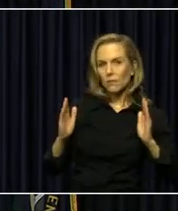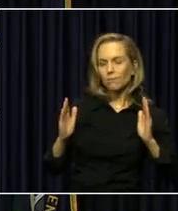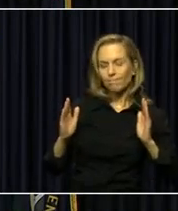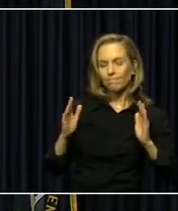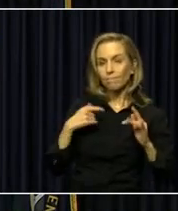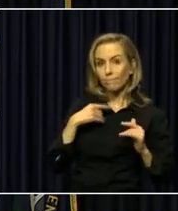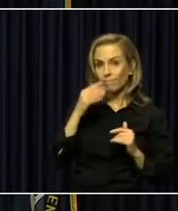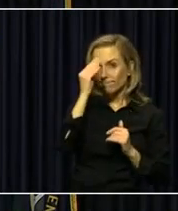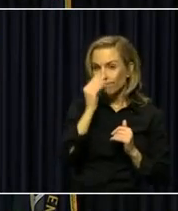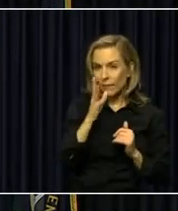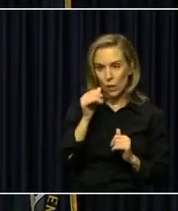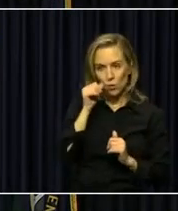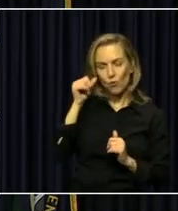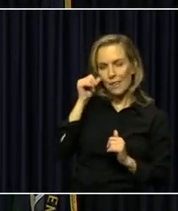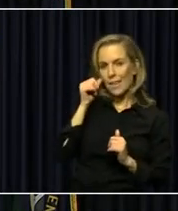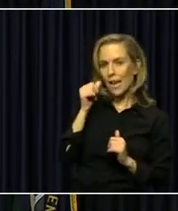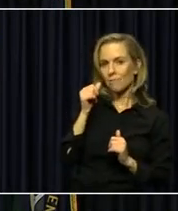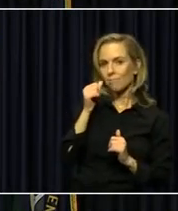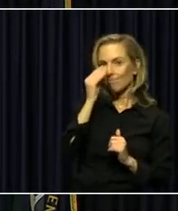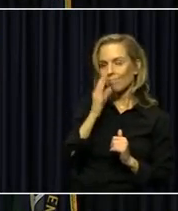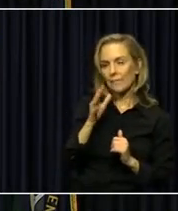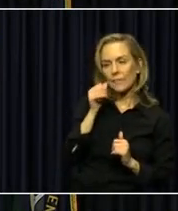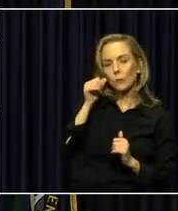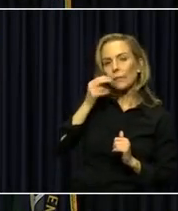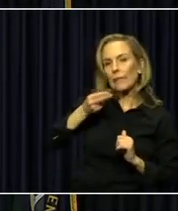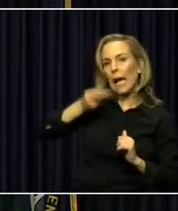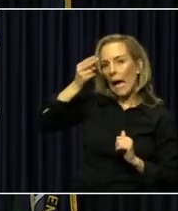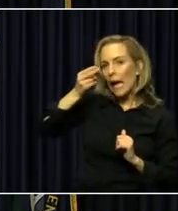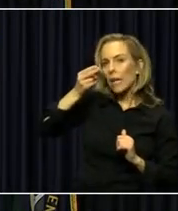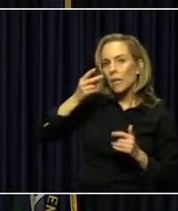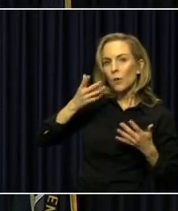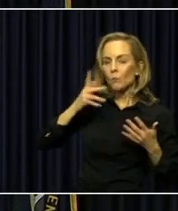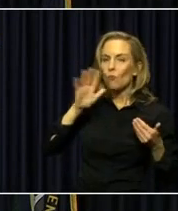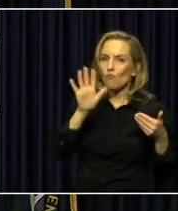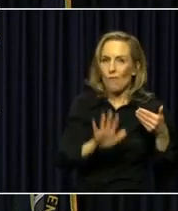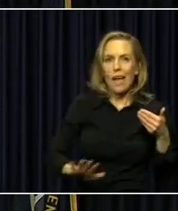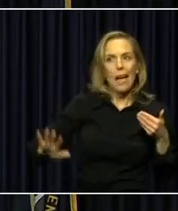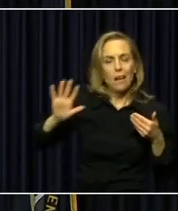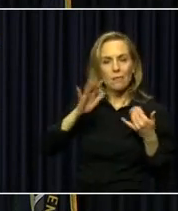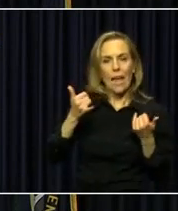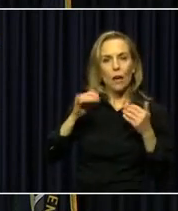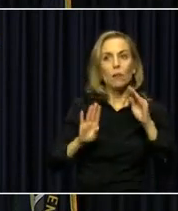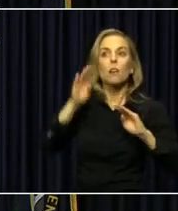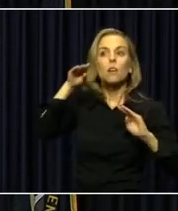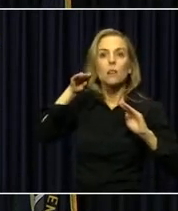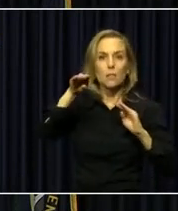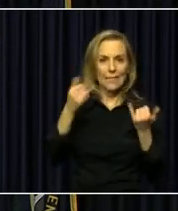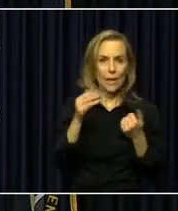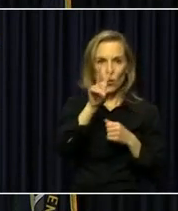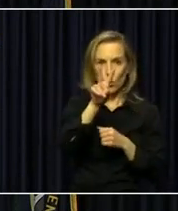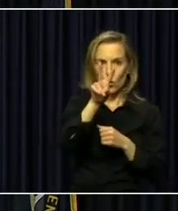ALL AT ONE TIME. NUMBER OF KENTUCKIANS EVER HOSPITALIZED.